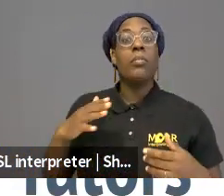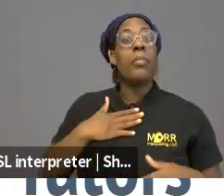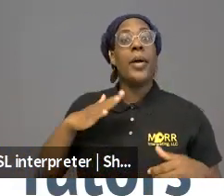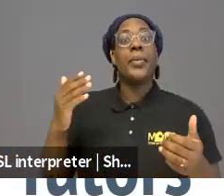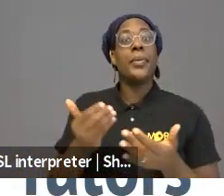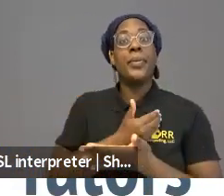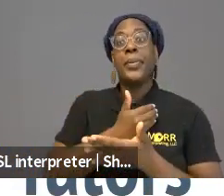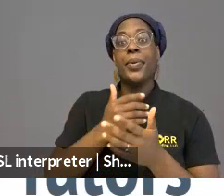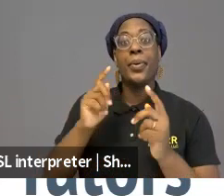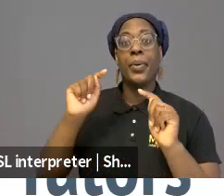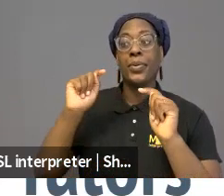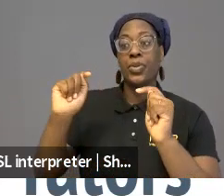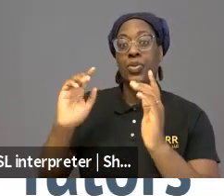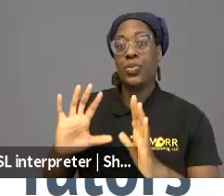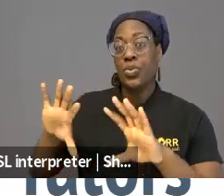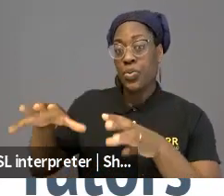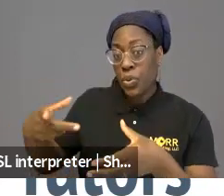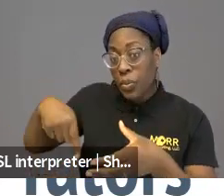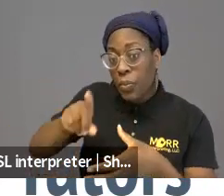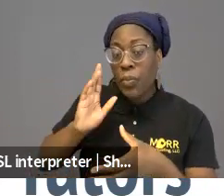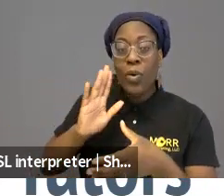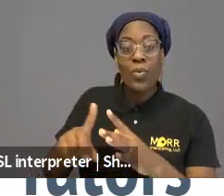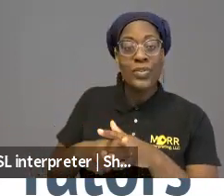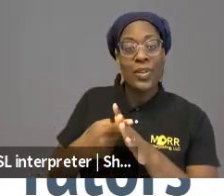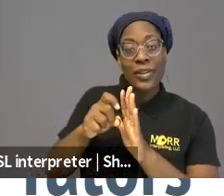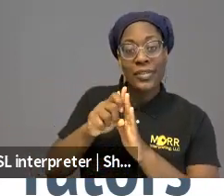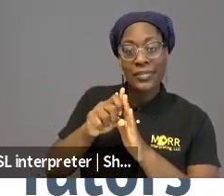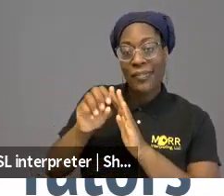feeling disconnected from their classmates without in-person classes or the chance to